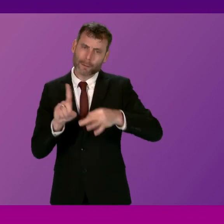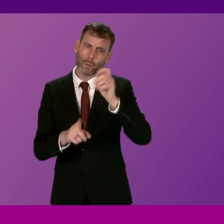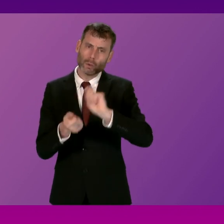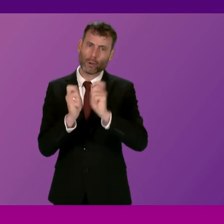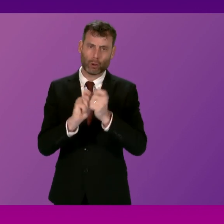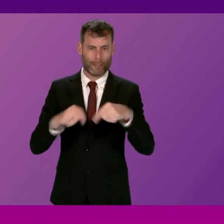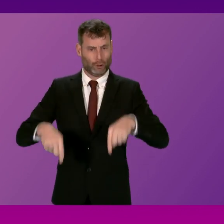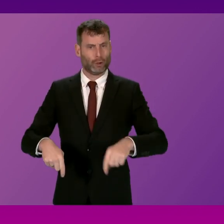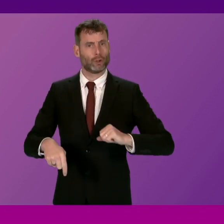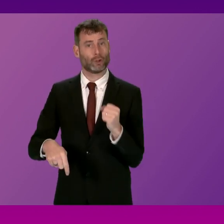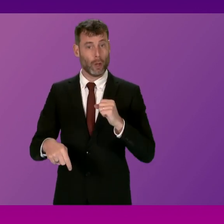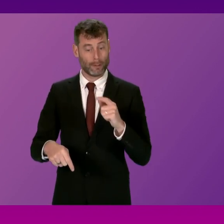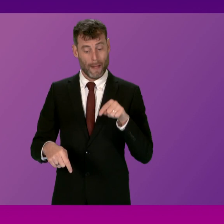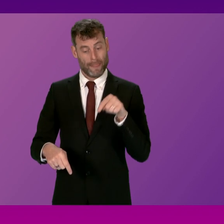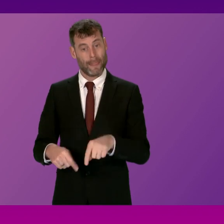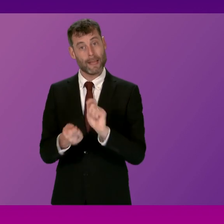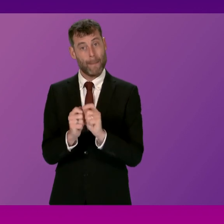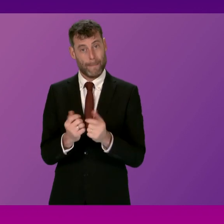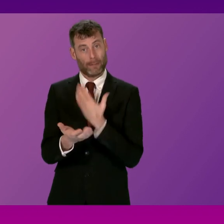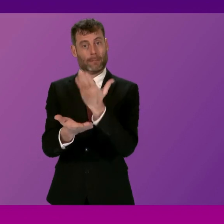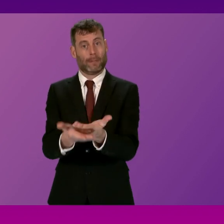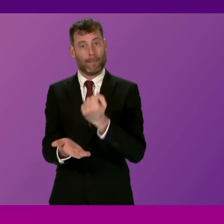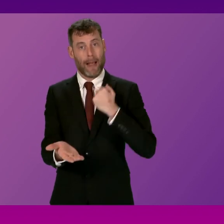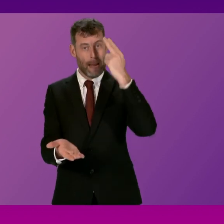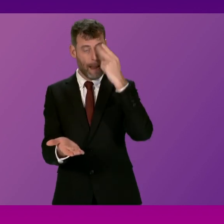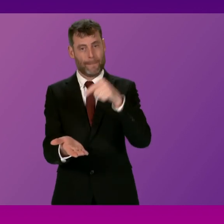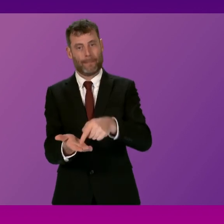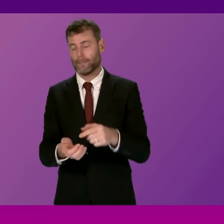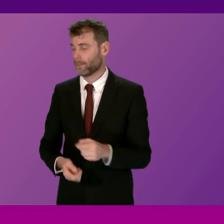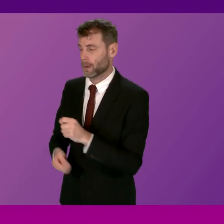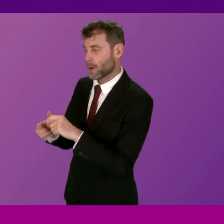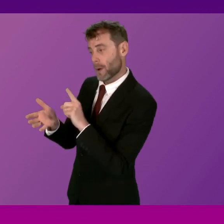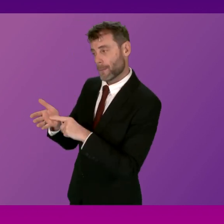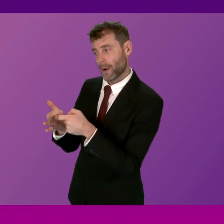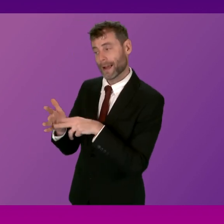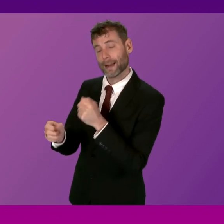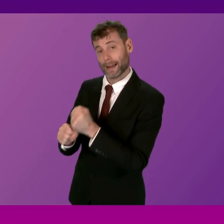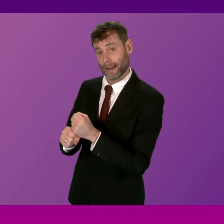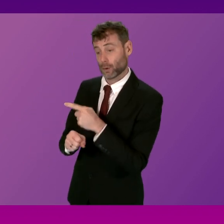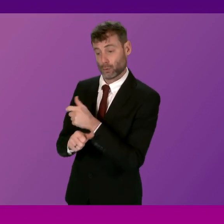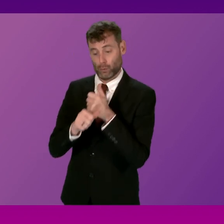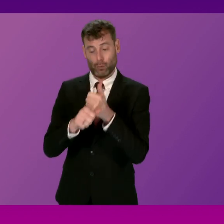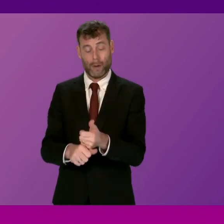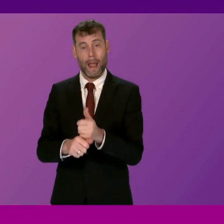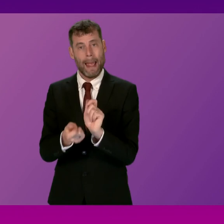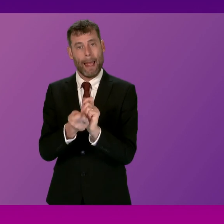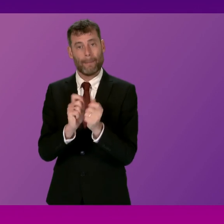“; expresses concern over the number of families, children and disabled people in temporary accommodation; calls on the Scottish COVID-19 Inquiry to investigate the failings of Scottish ministers during the pandemic such as instances of disabled people being